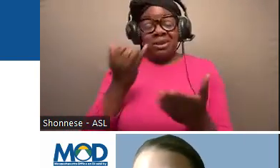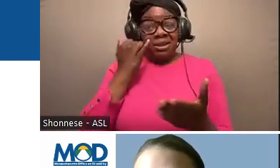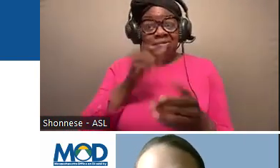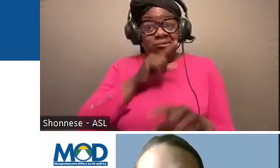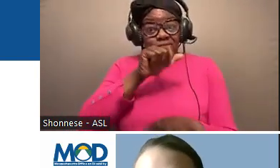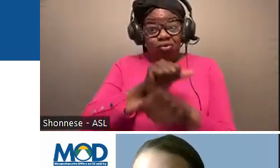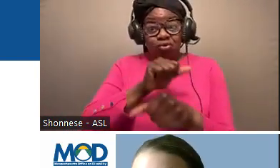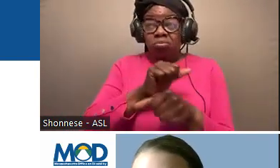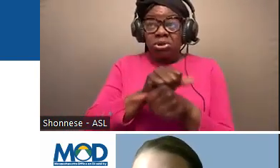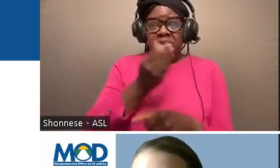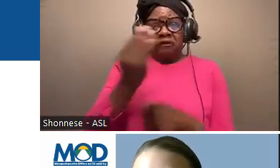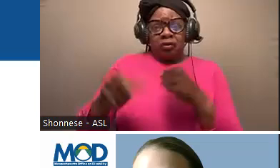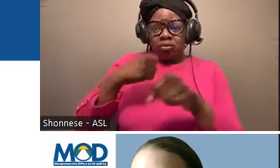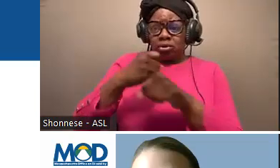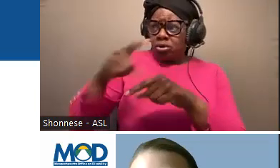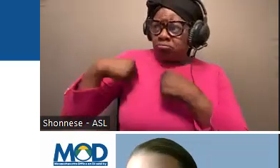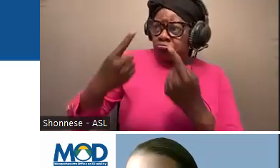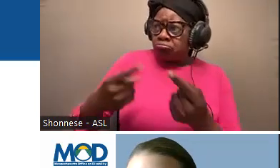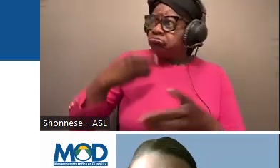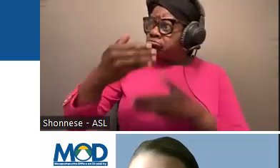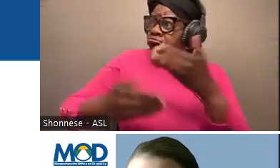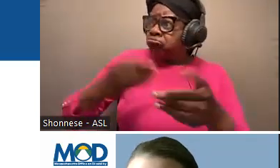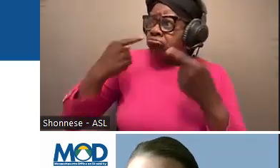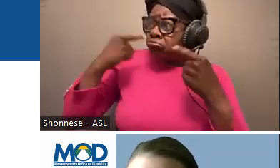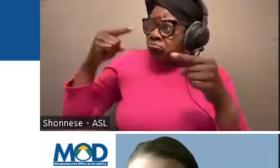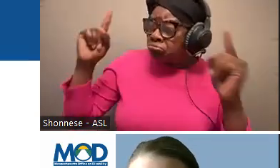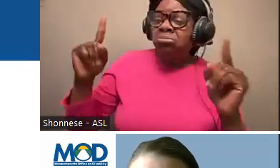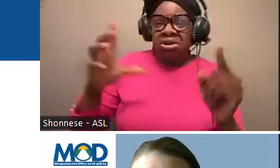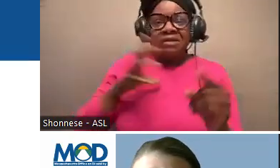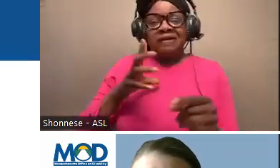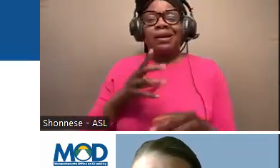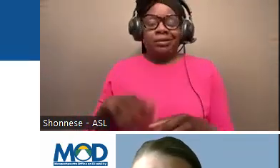couple of years and everything is working really well, you can push it out to two and three years